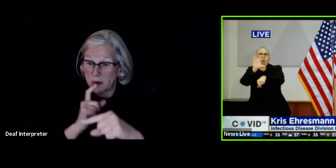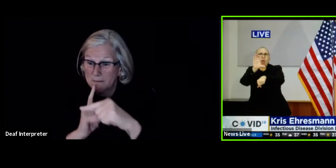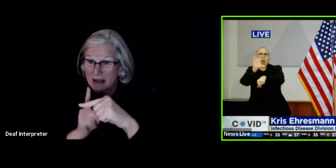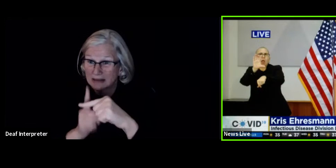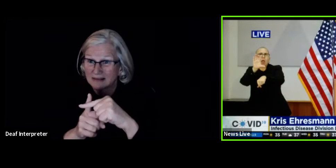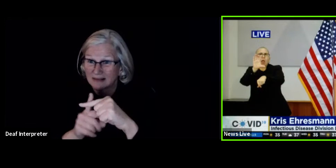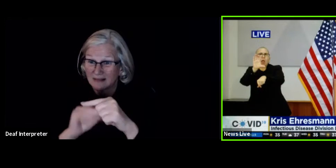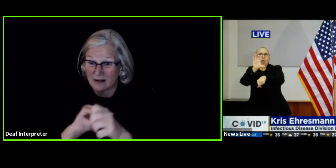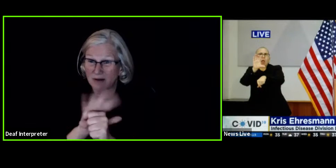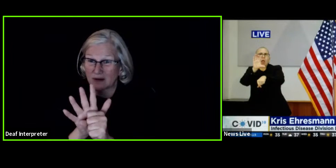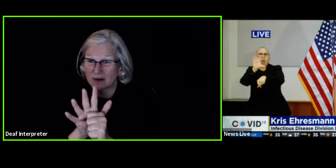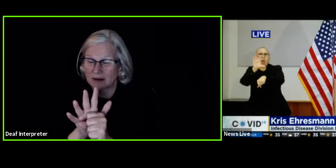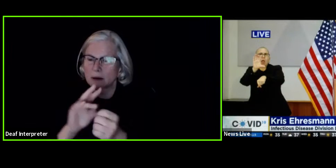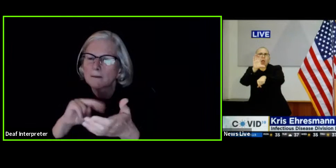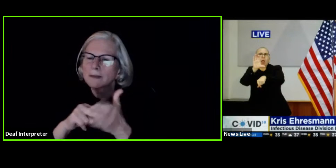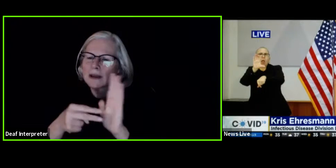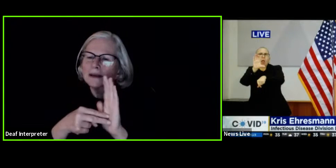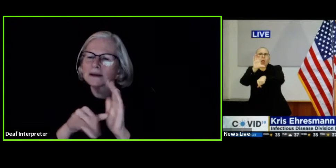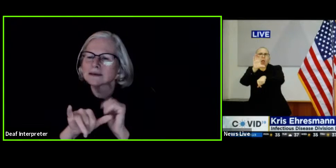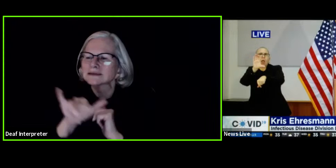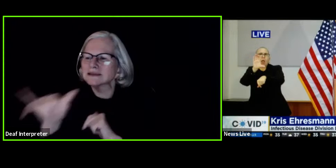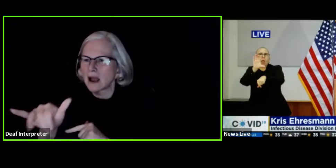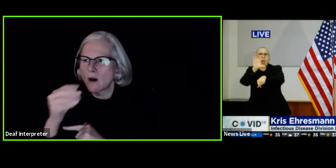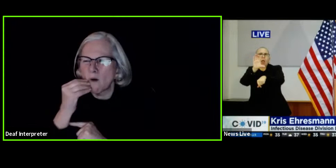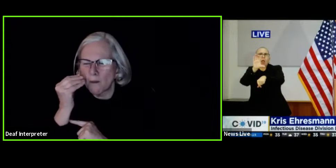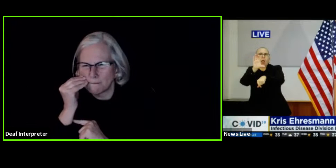YOU NEED TO STAY HOME FOR 14 DAYS. THAT'S THE QUARANTINE PERIOD.